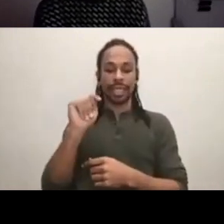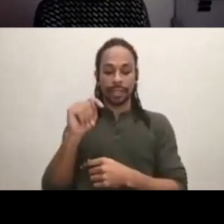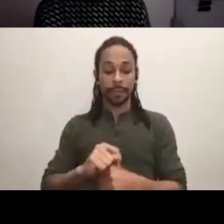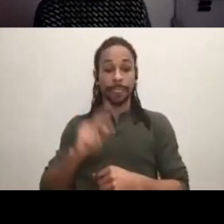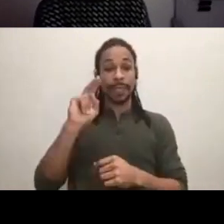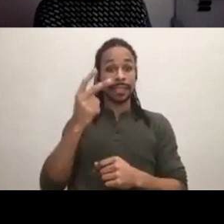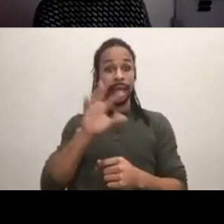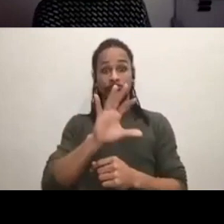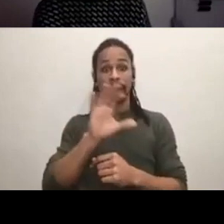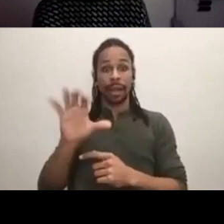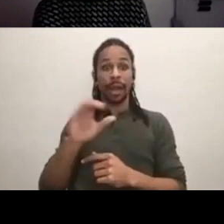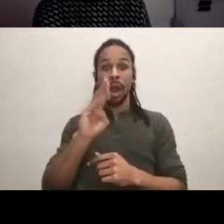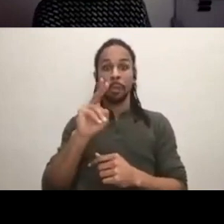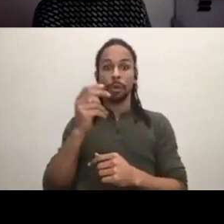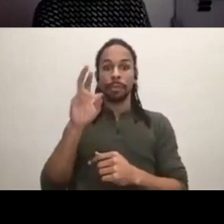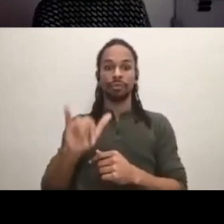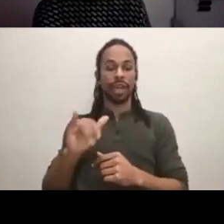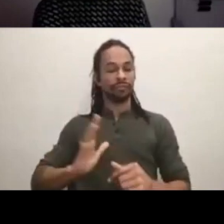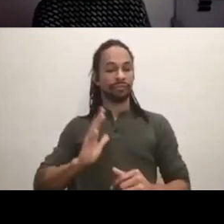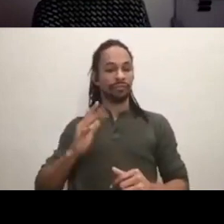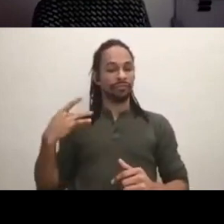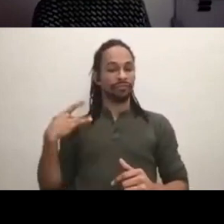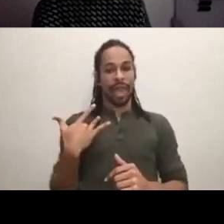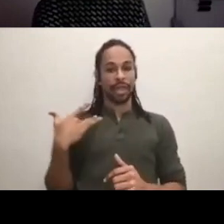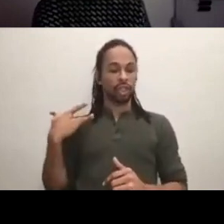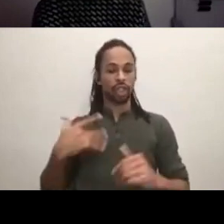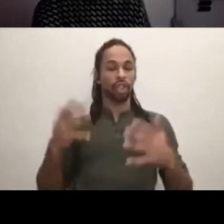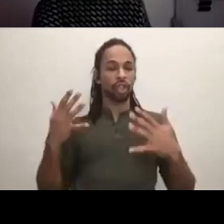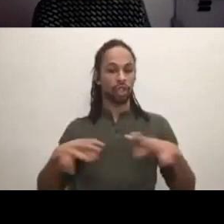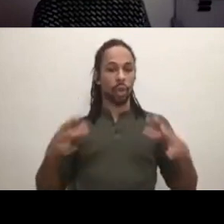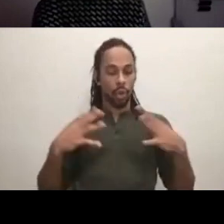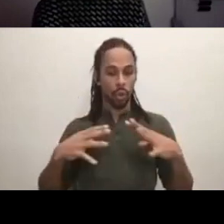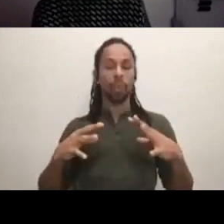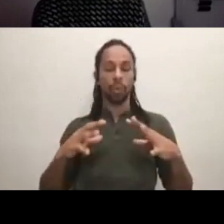tapings continues but the other elements fade. A new addition, which I could best describe